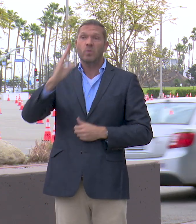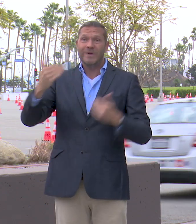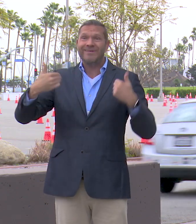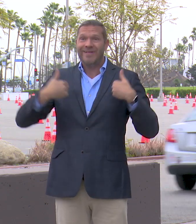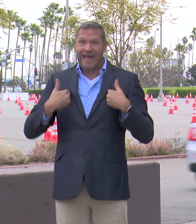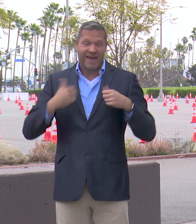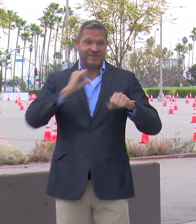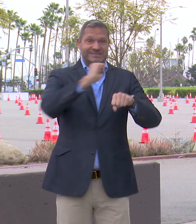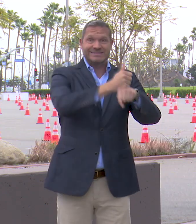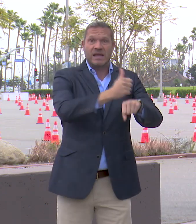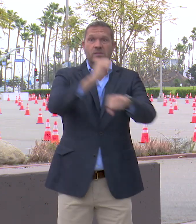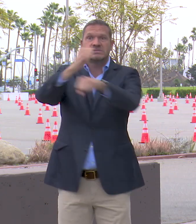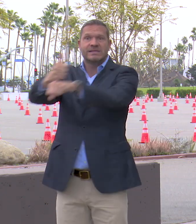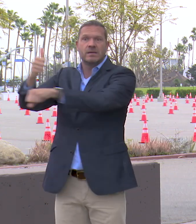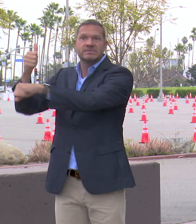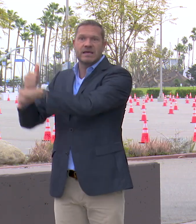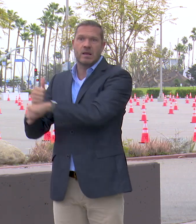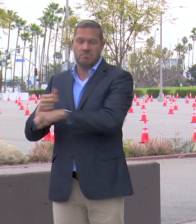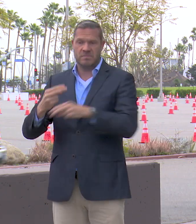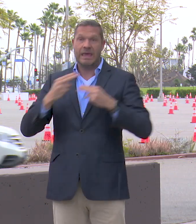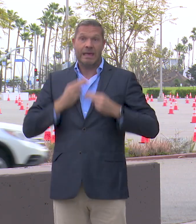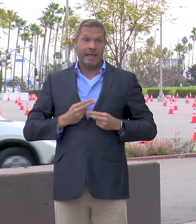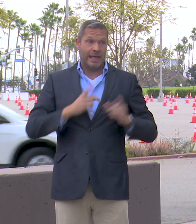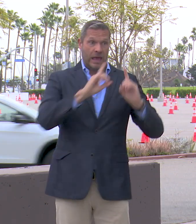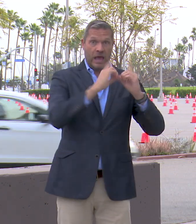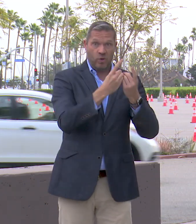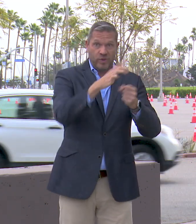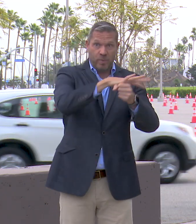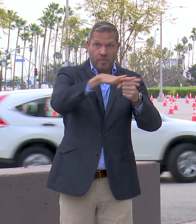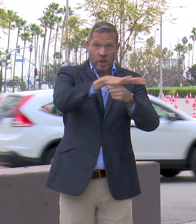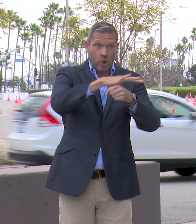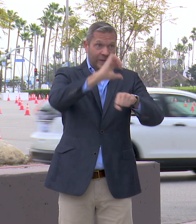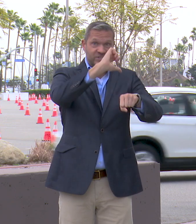So we already have the Health department site and that site will continue to see seniors